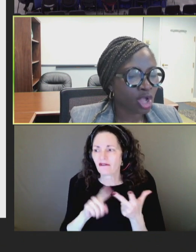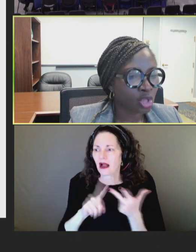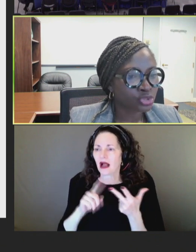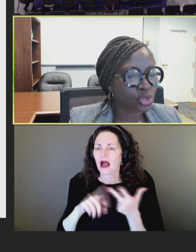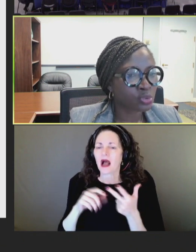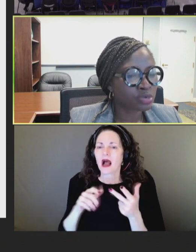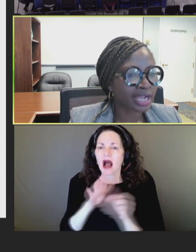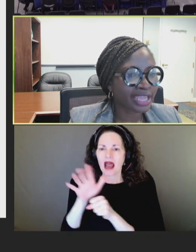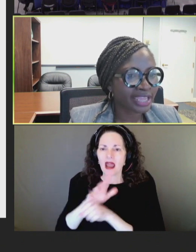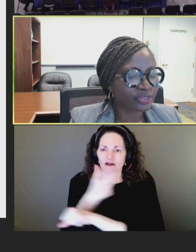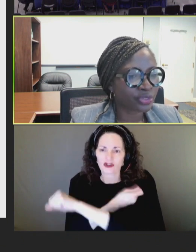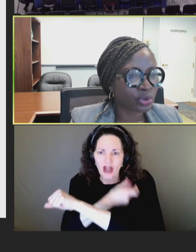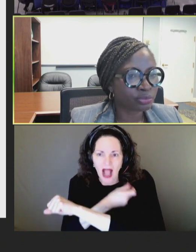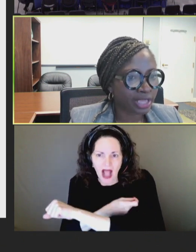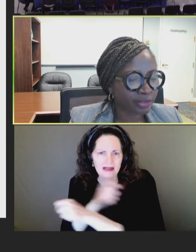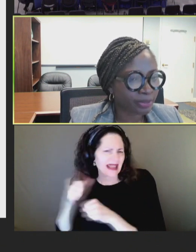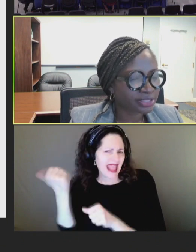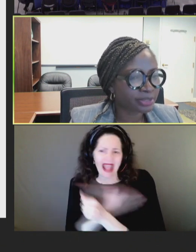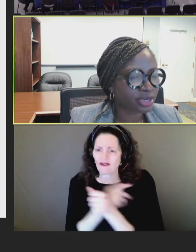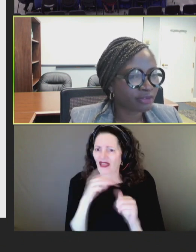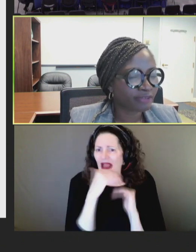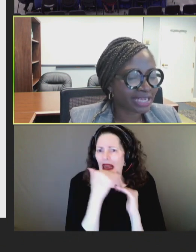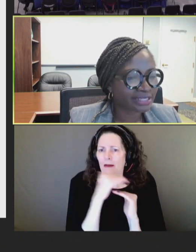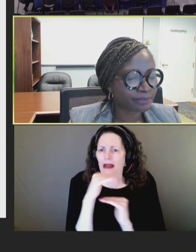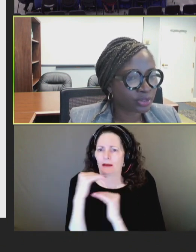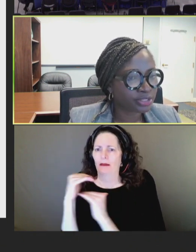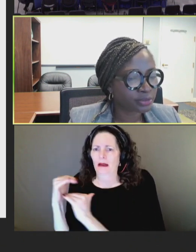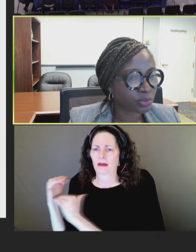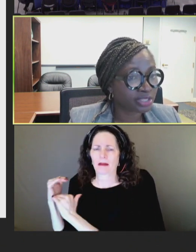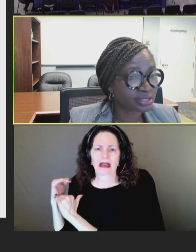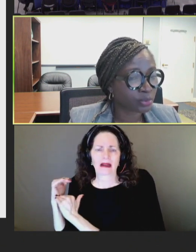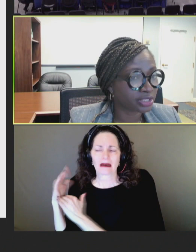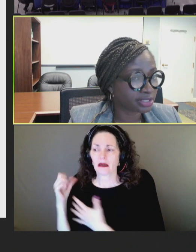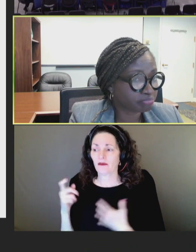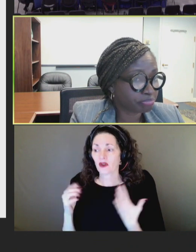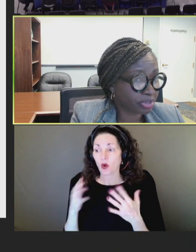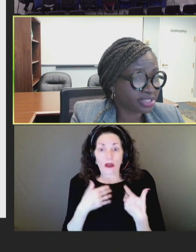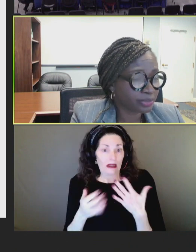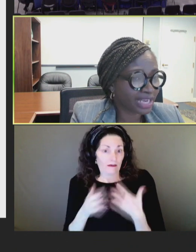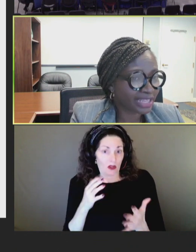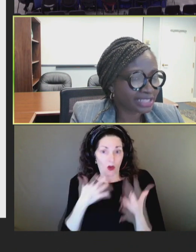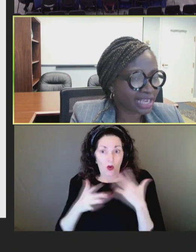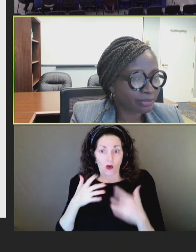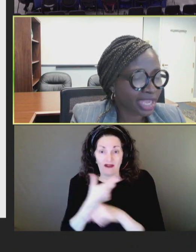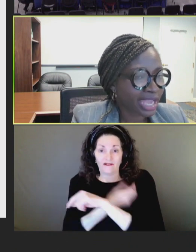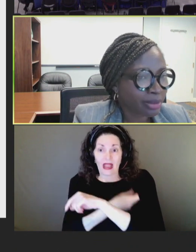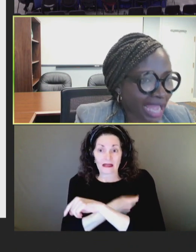We also -- even though the possibility of a vaccine policy was possible at that time,